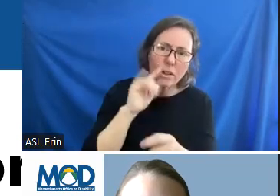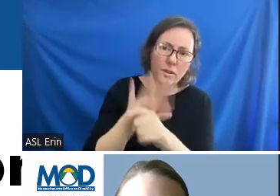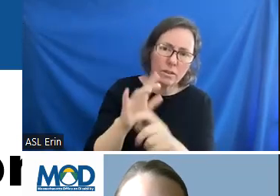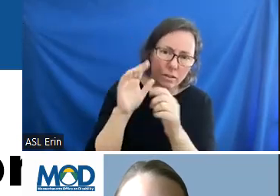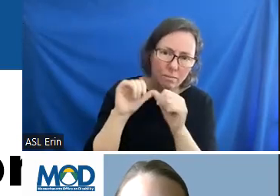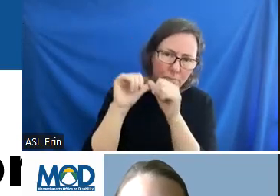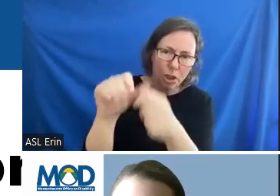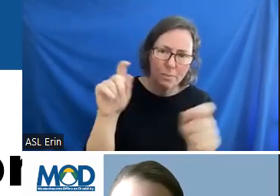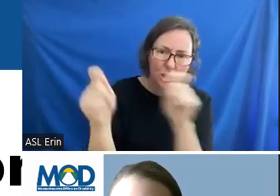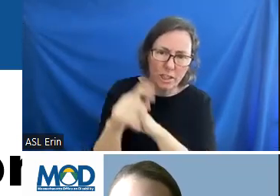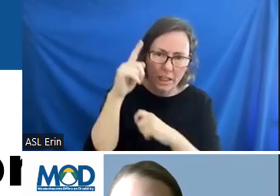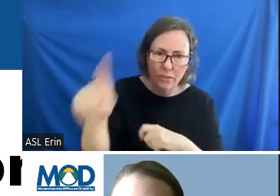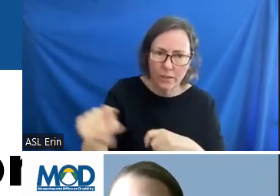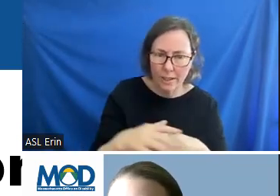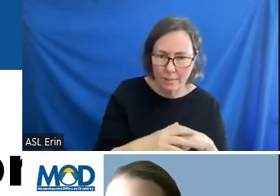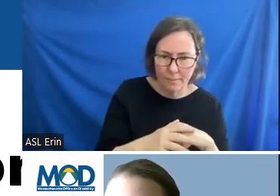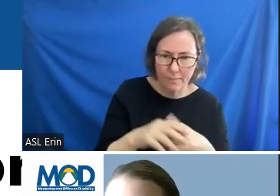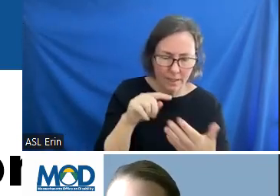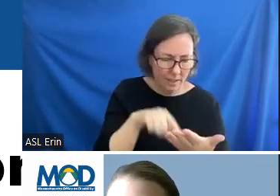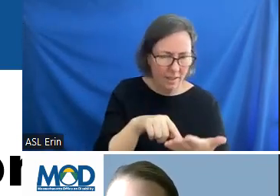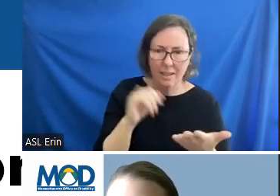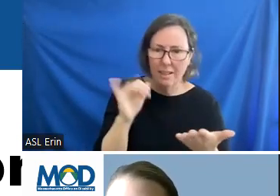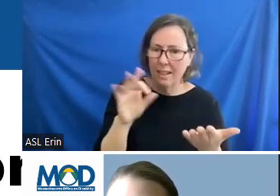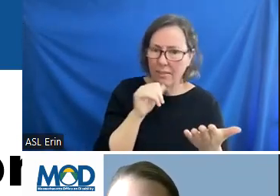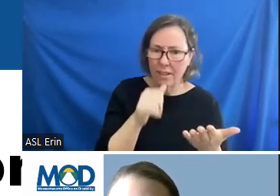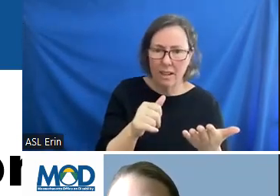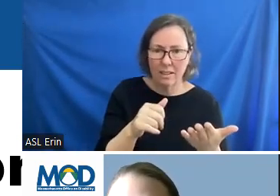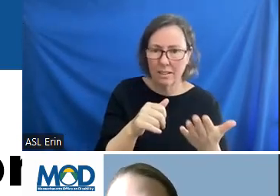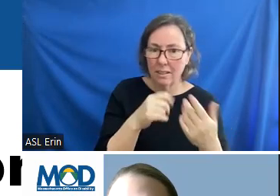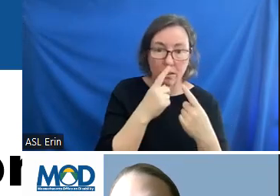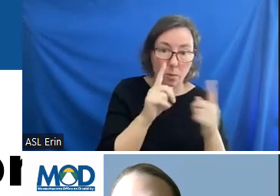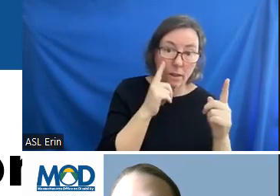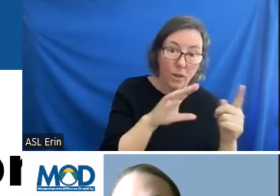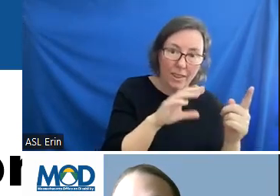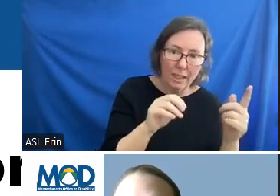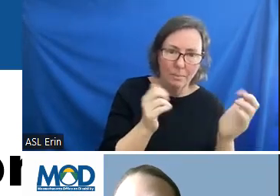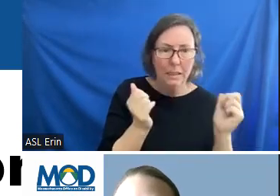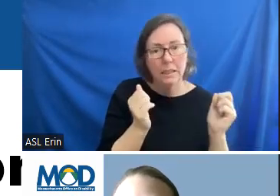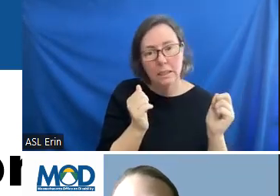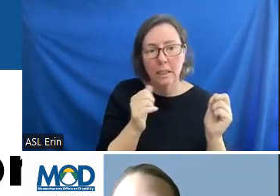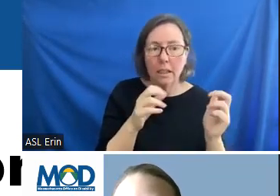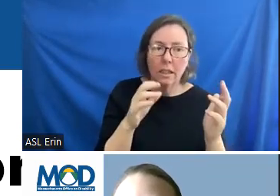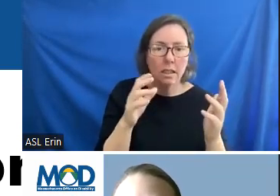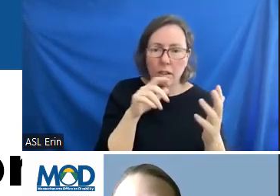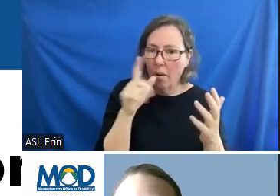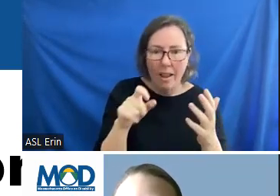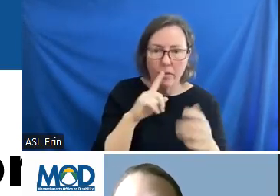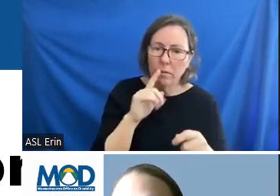if making it permanent isn't something that's going to work for the agency. I think it's